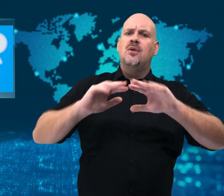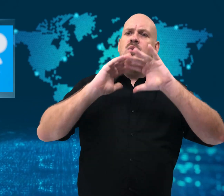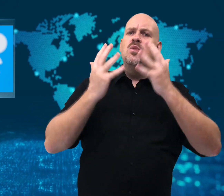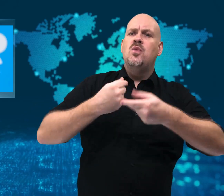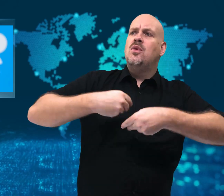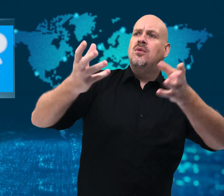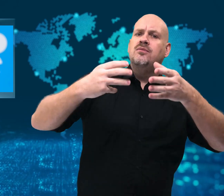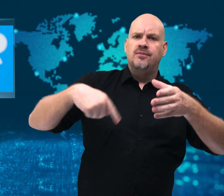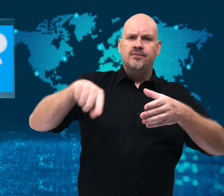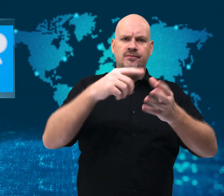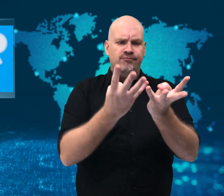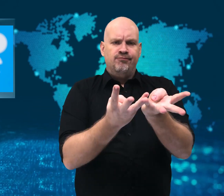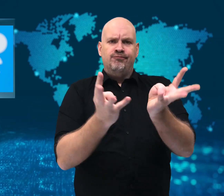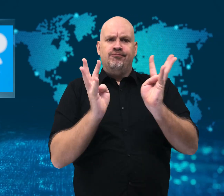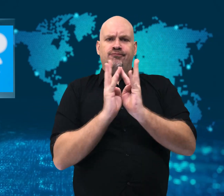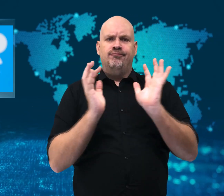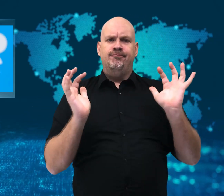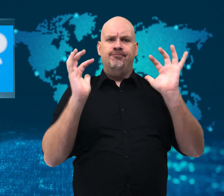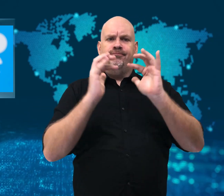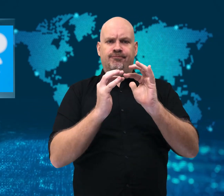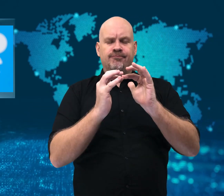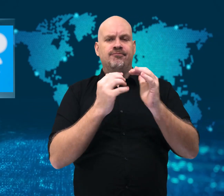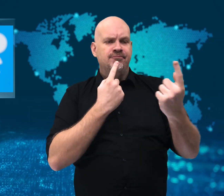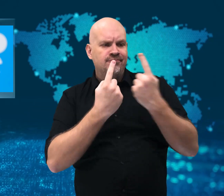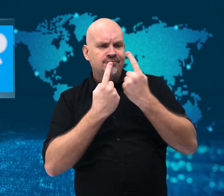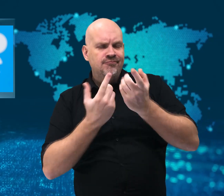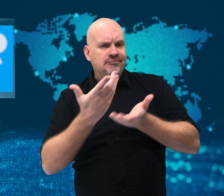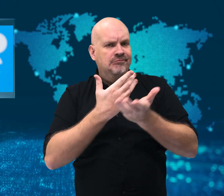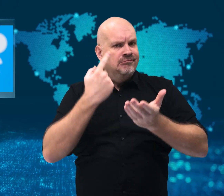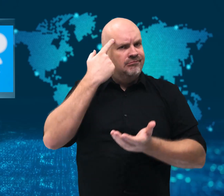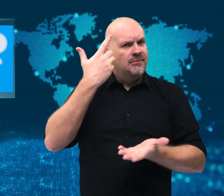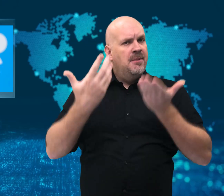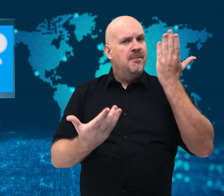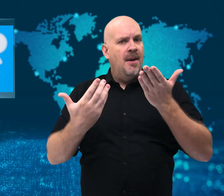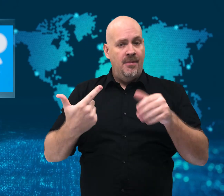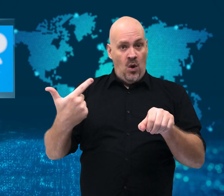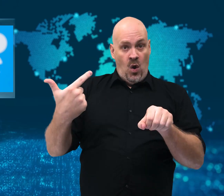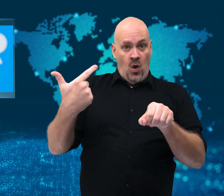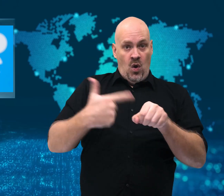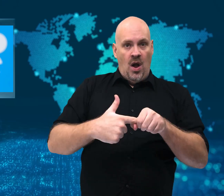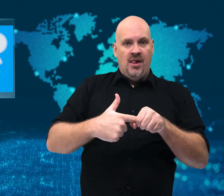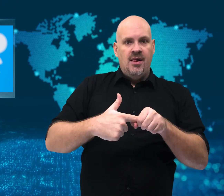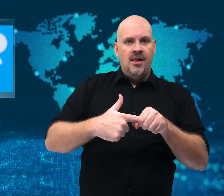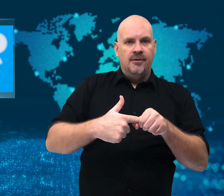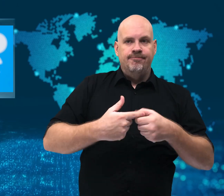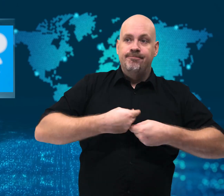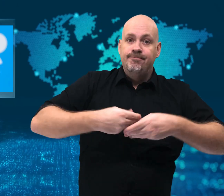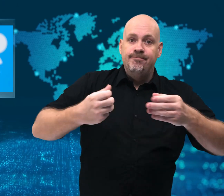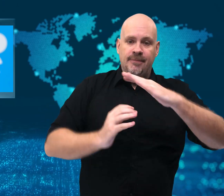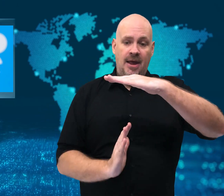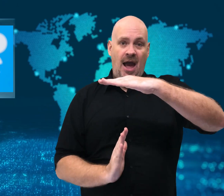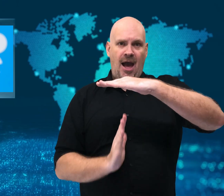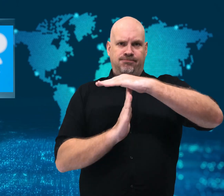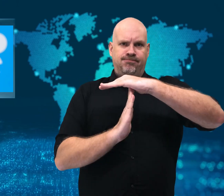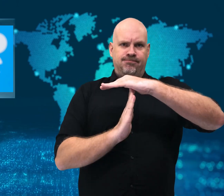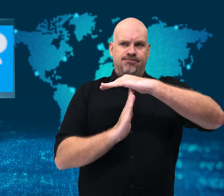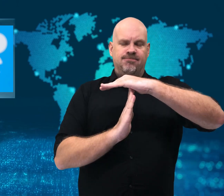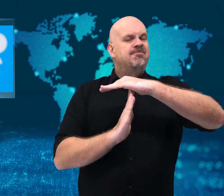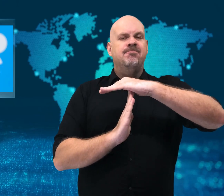(OPEC) is reconsidering increasing oil production following other